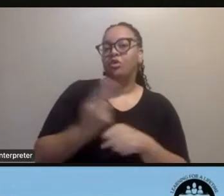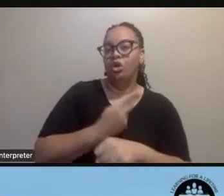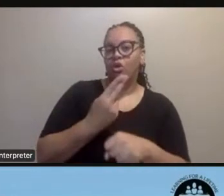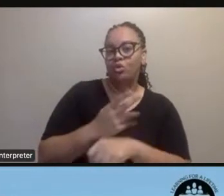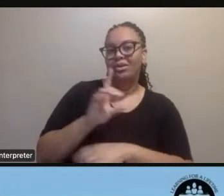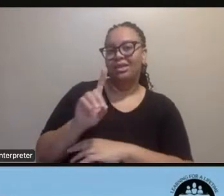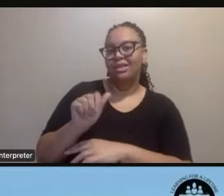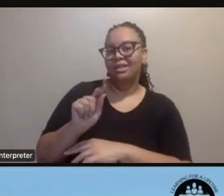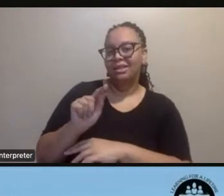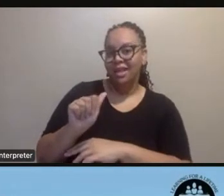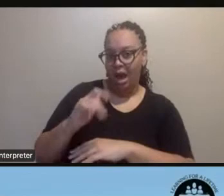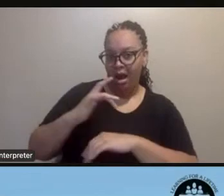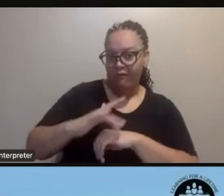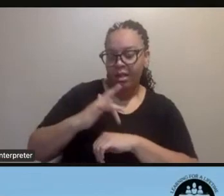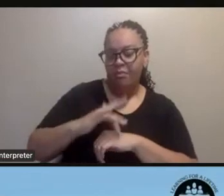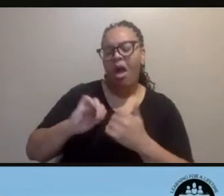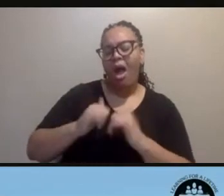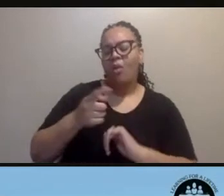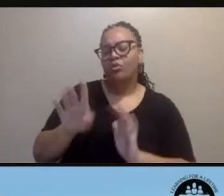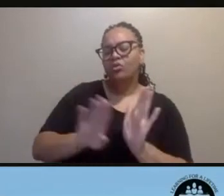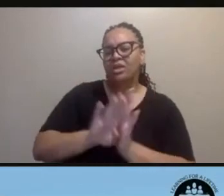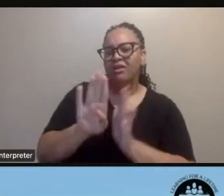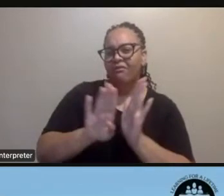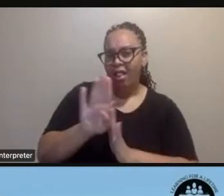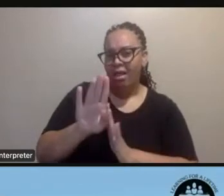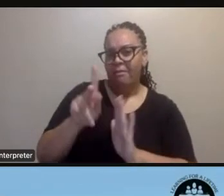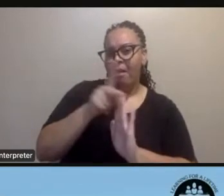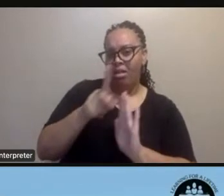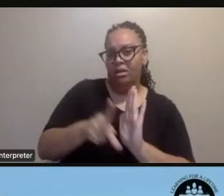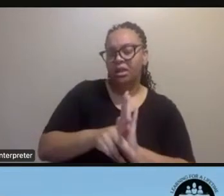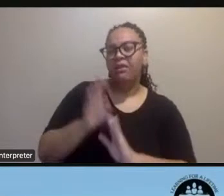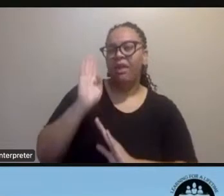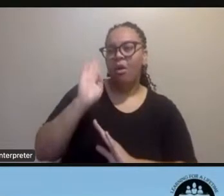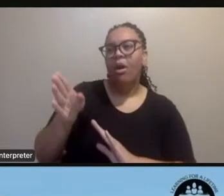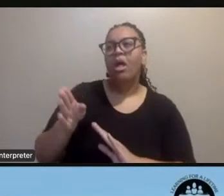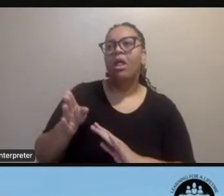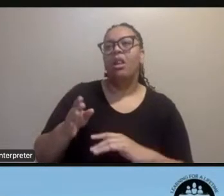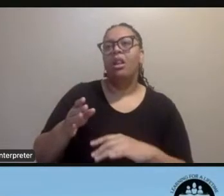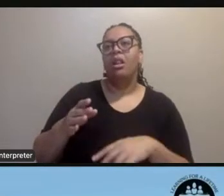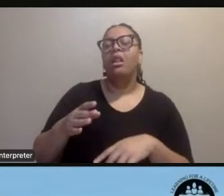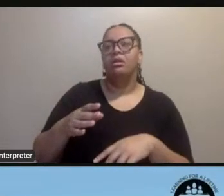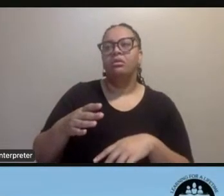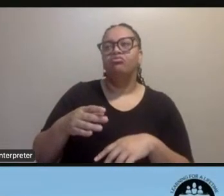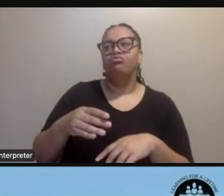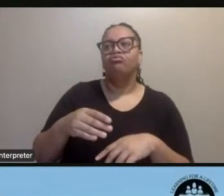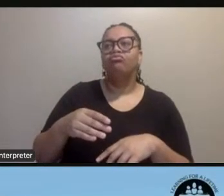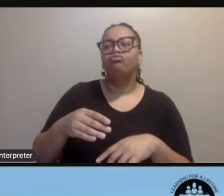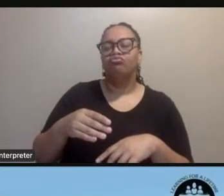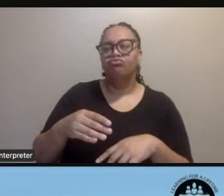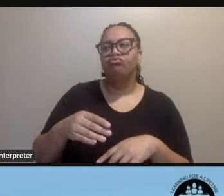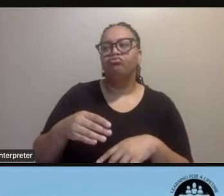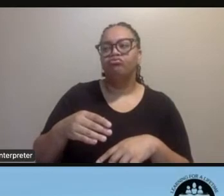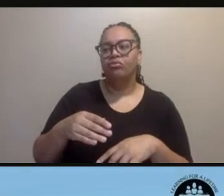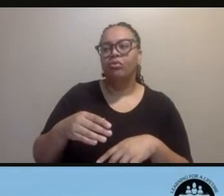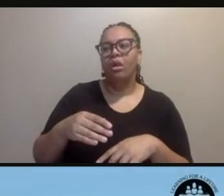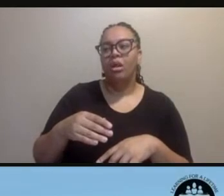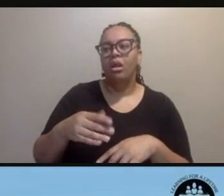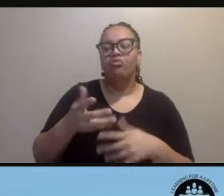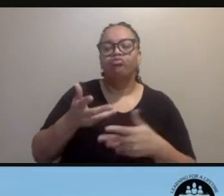THANK YOU. THIRD QUESTION IS USING